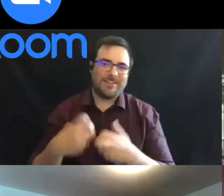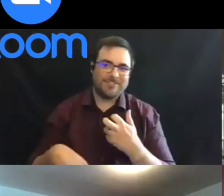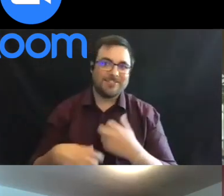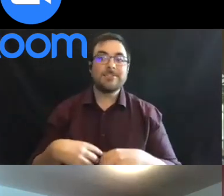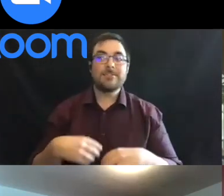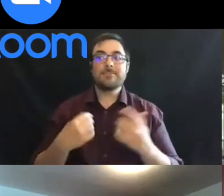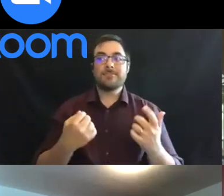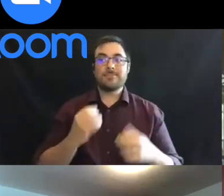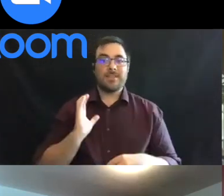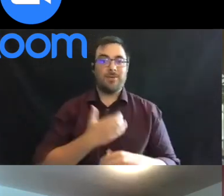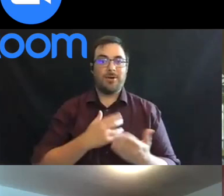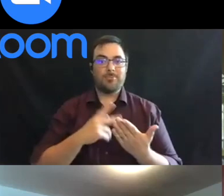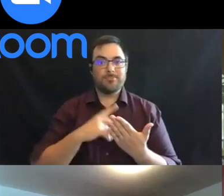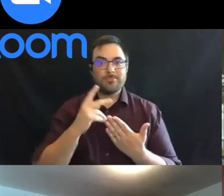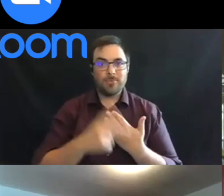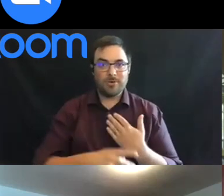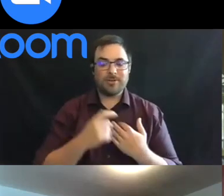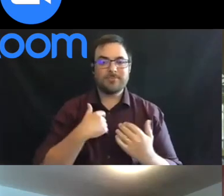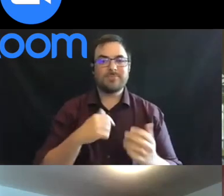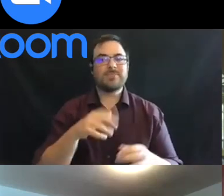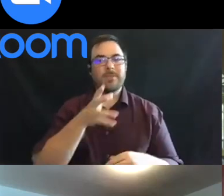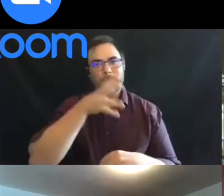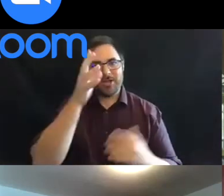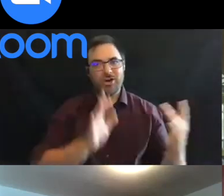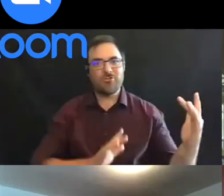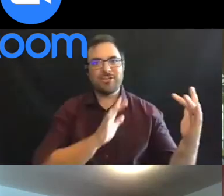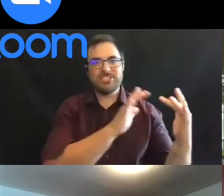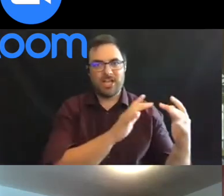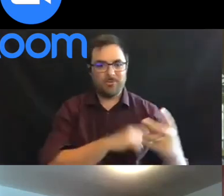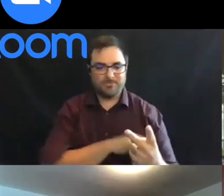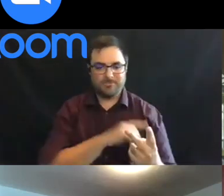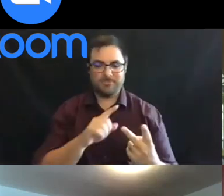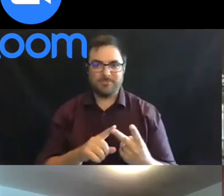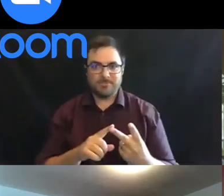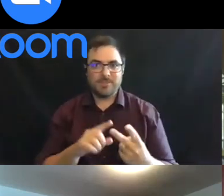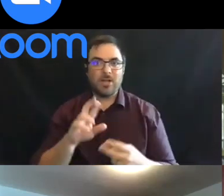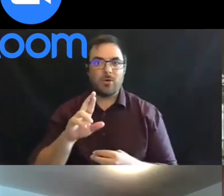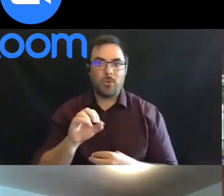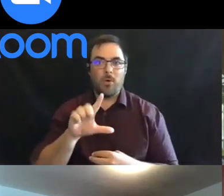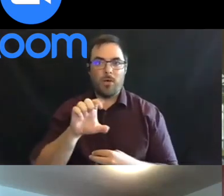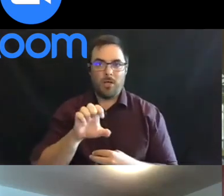Our Deaf/Hard of hearing to parent support program is right now our role model program--DHH role model